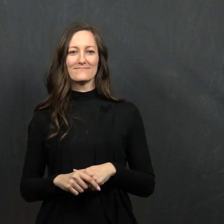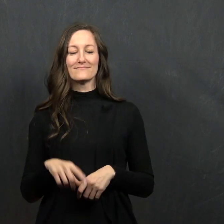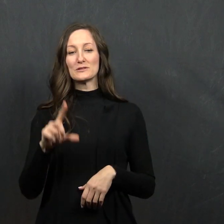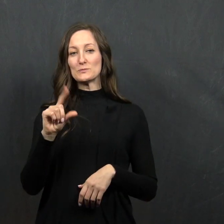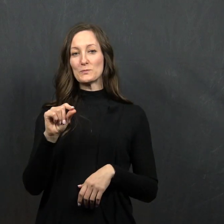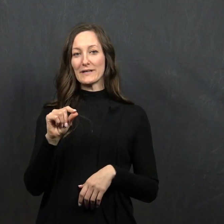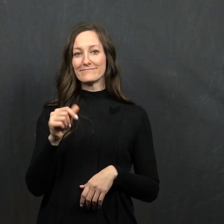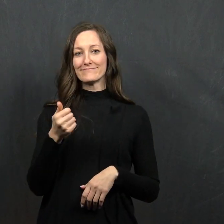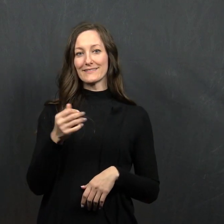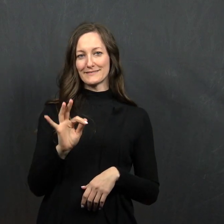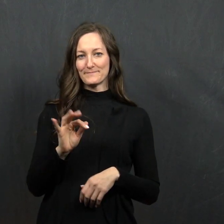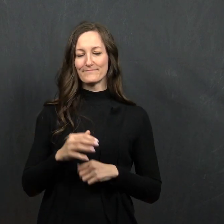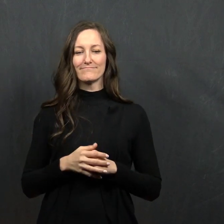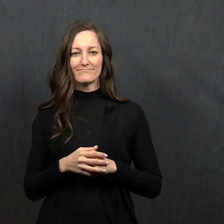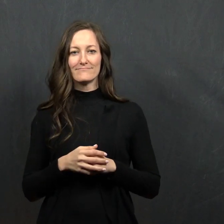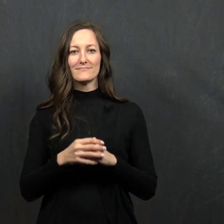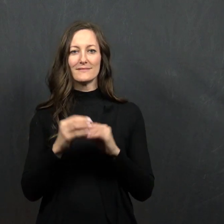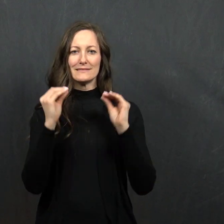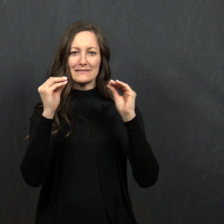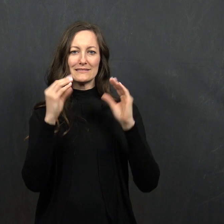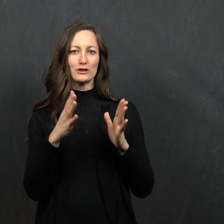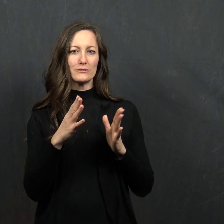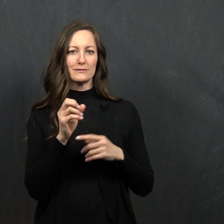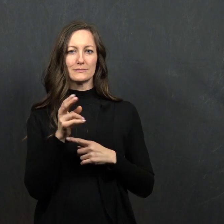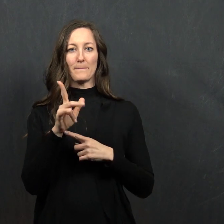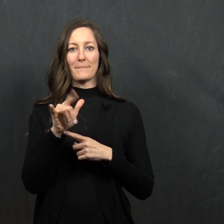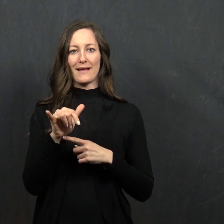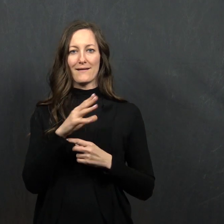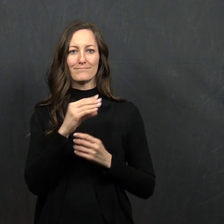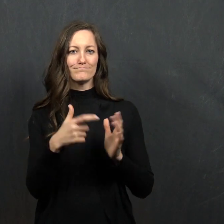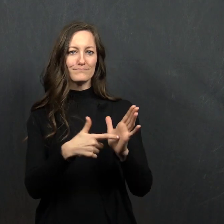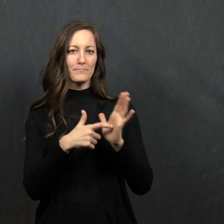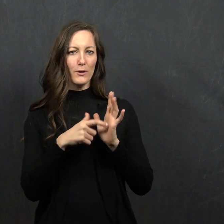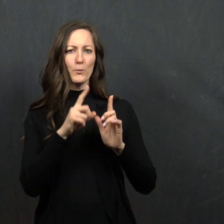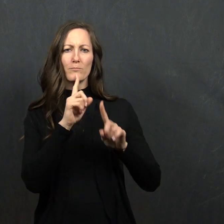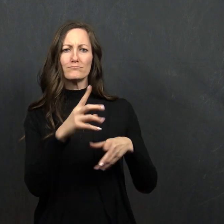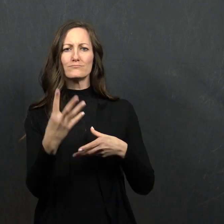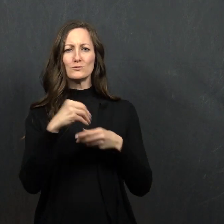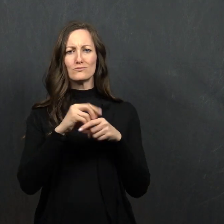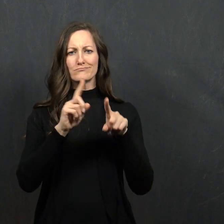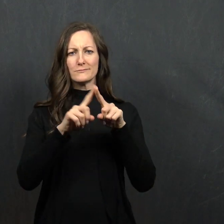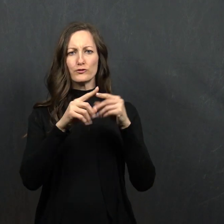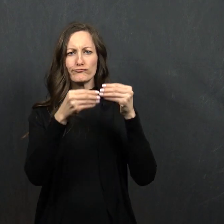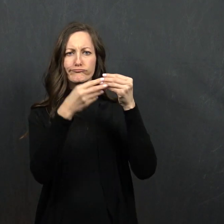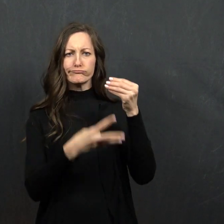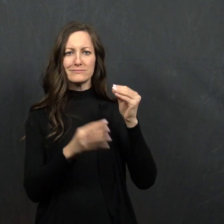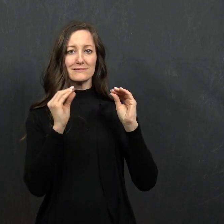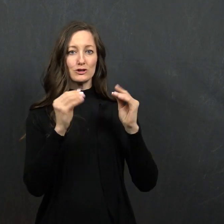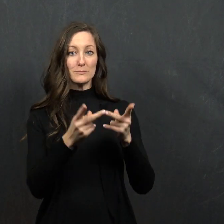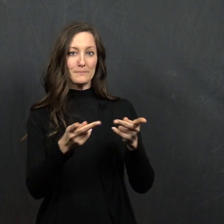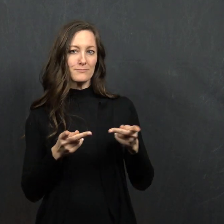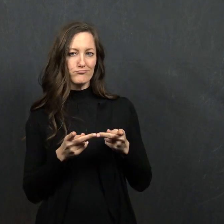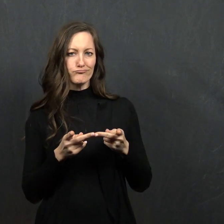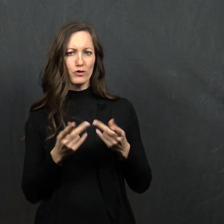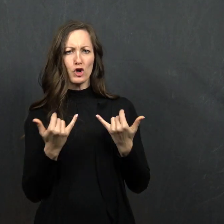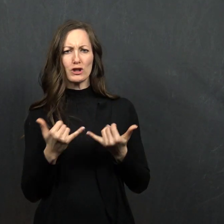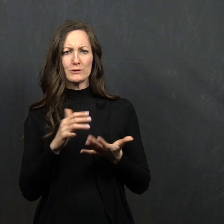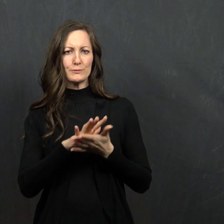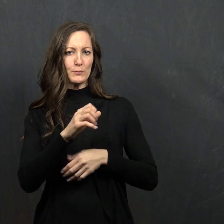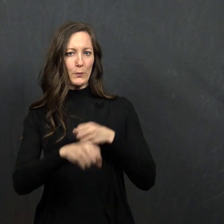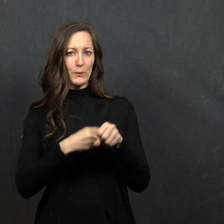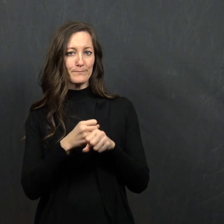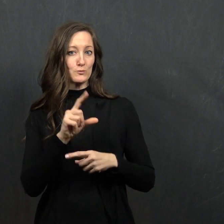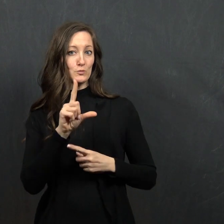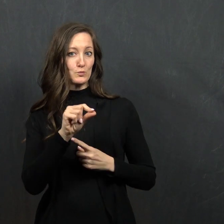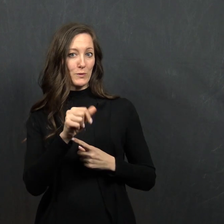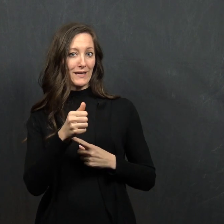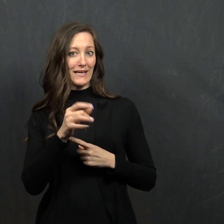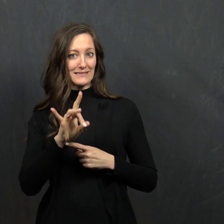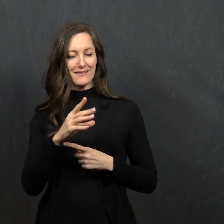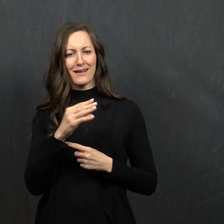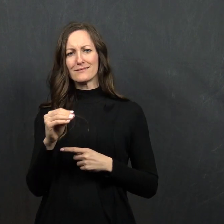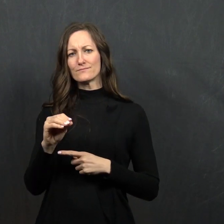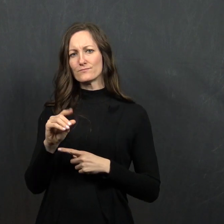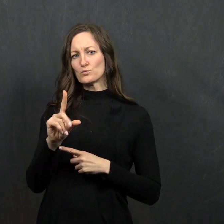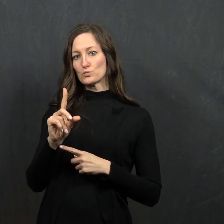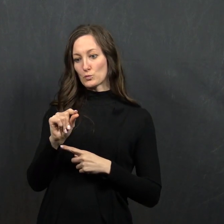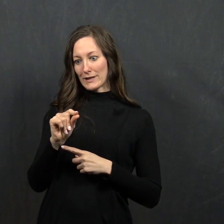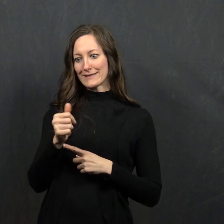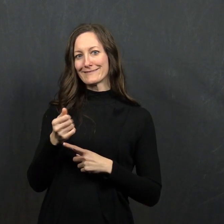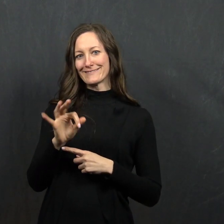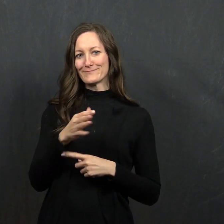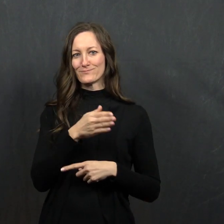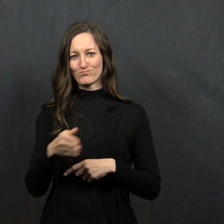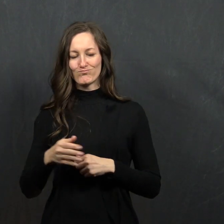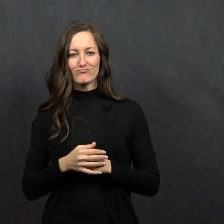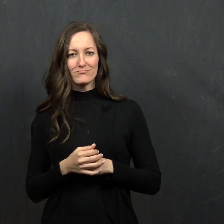The 2019 Teacher Supply and Demand Report included a list of positions in the 2018-2019 school year